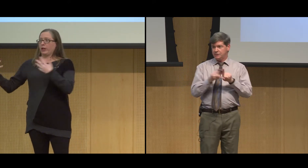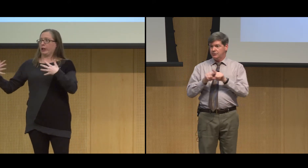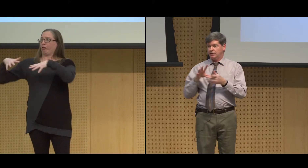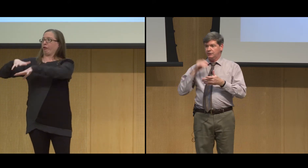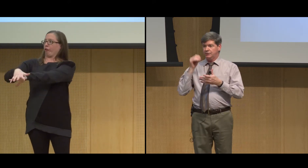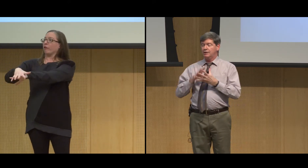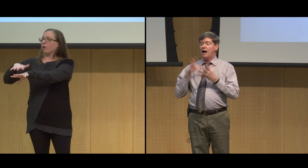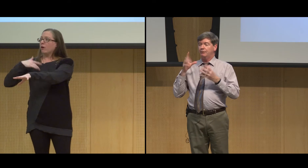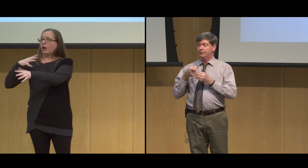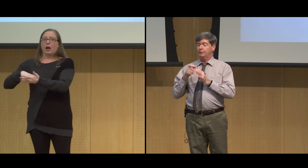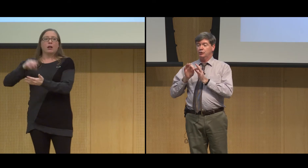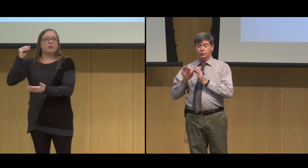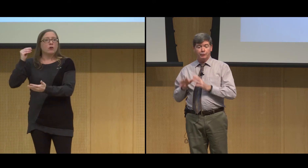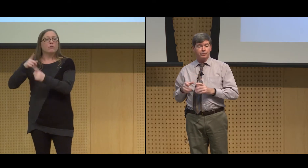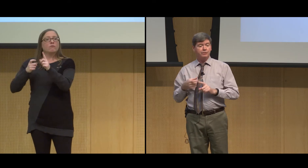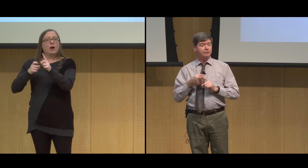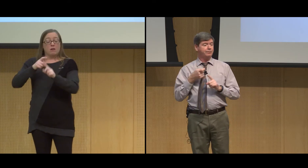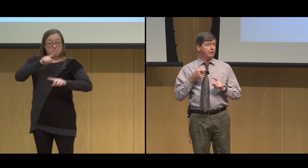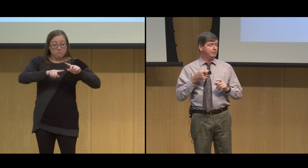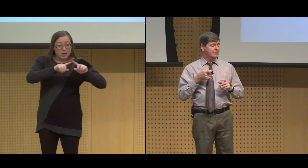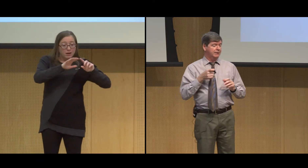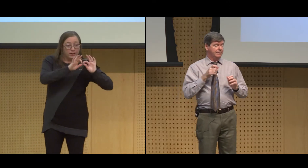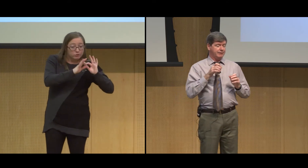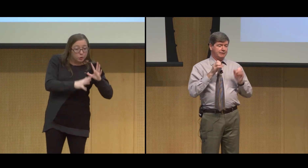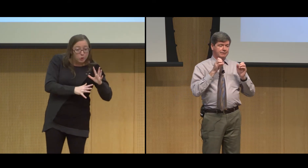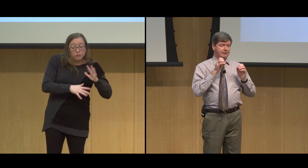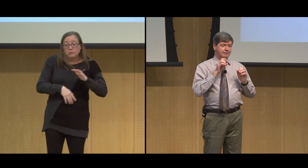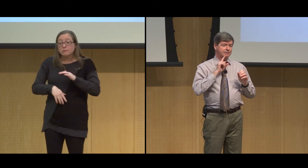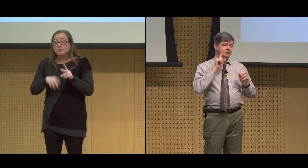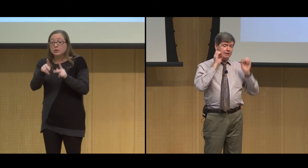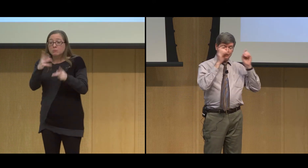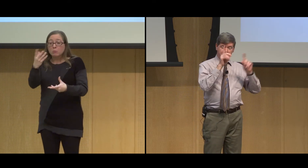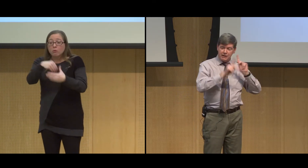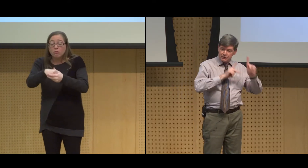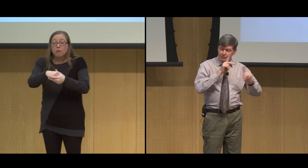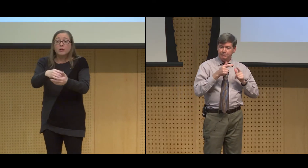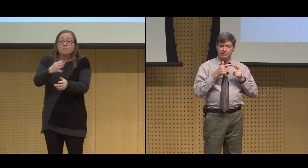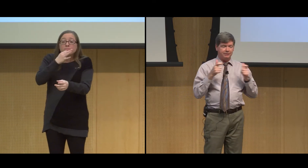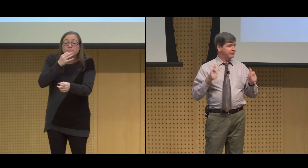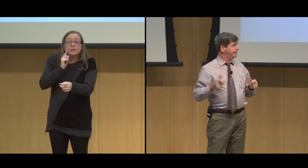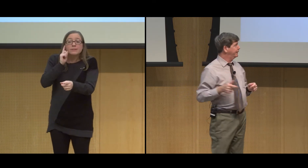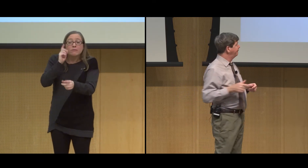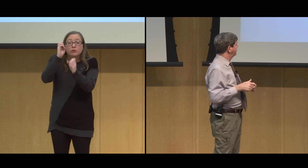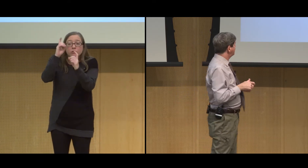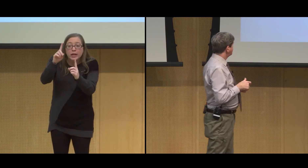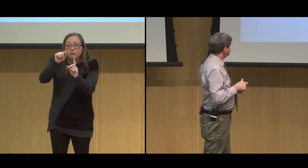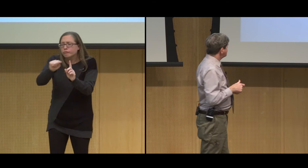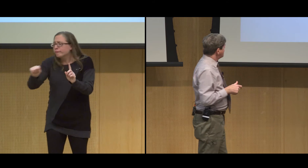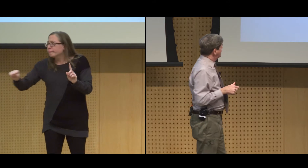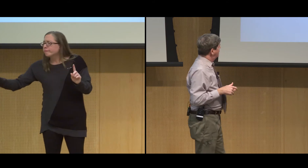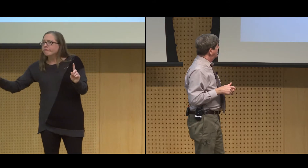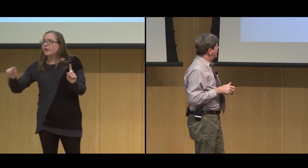I learned a lot from interpreters and from the deaf education people, et cetera.